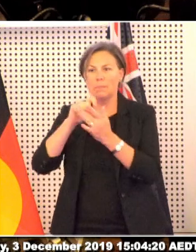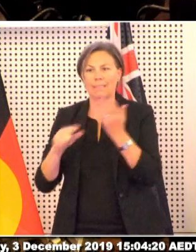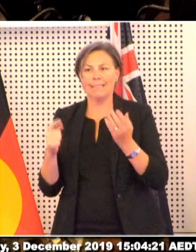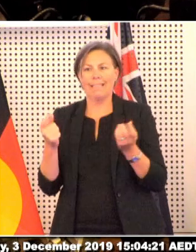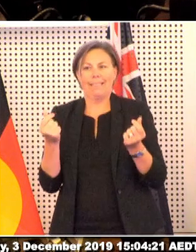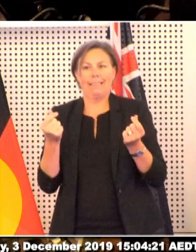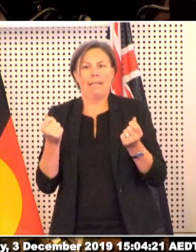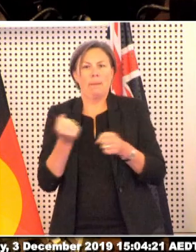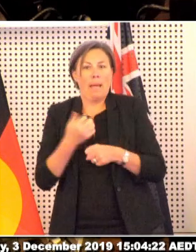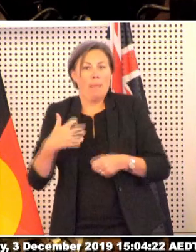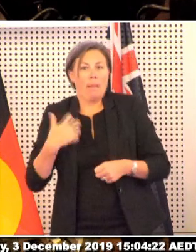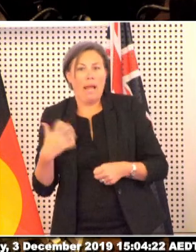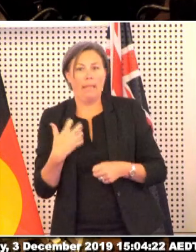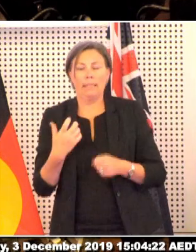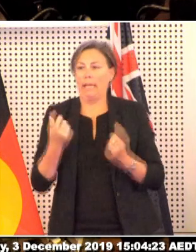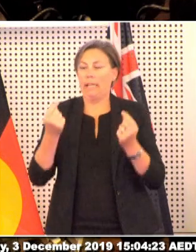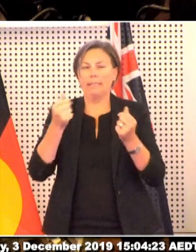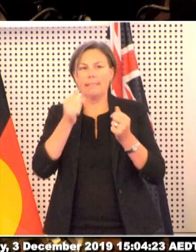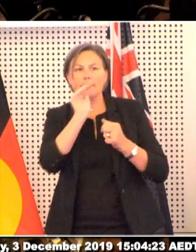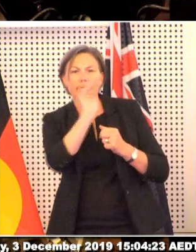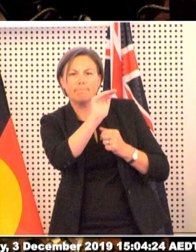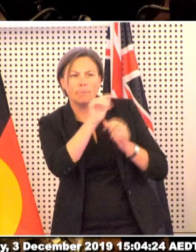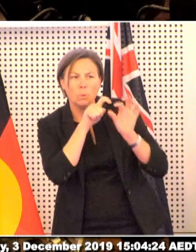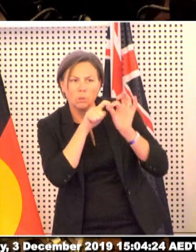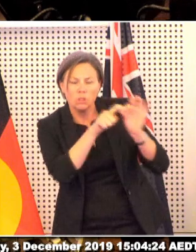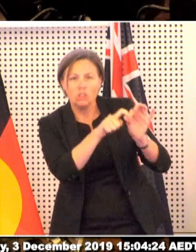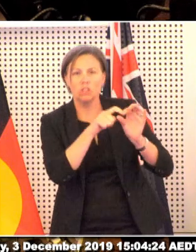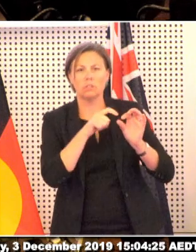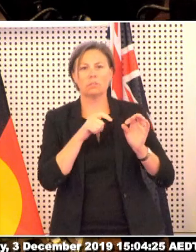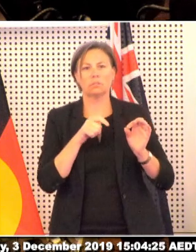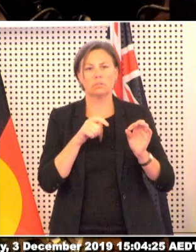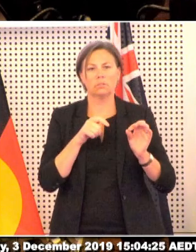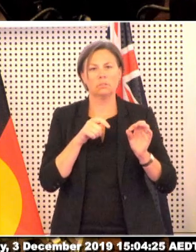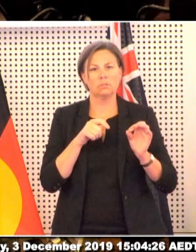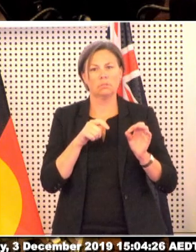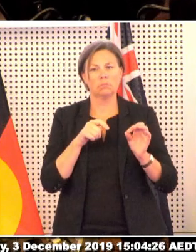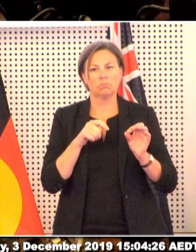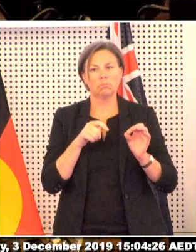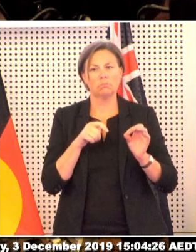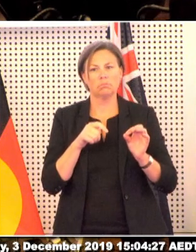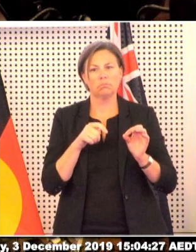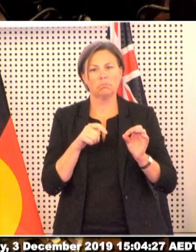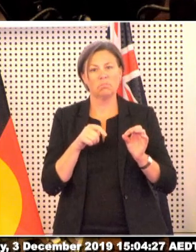complaints might be acted on within their own environment, not just to external agencies? Yes.